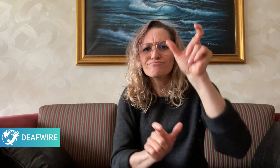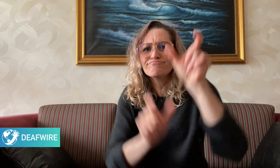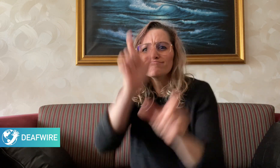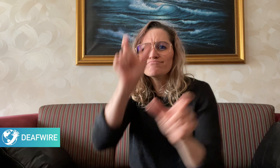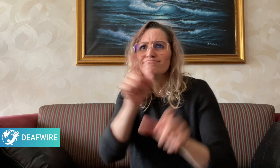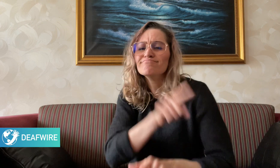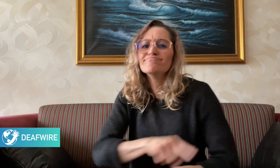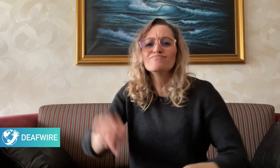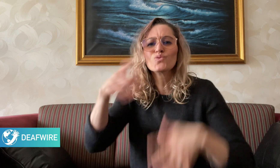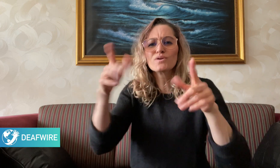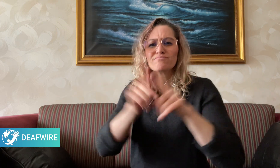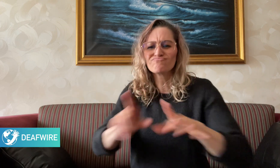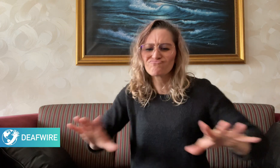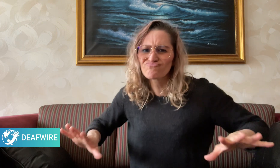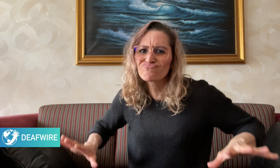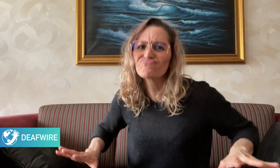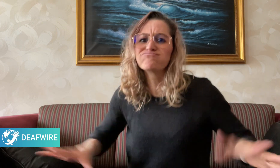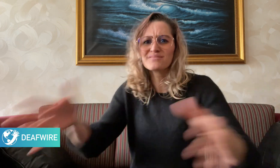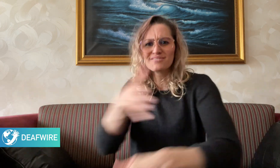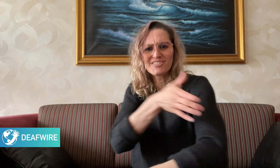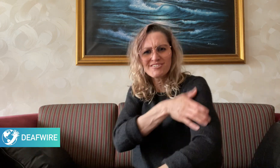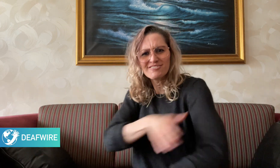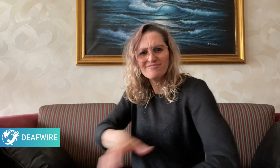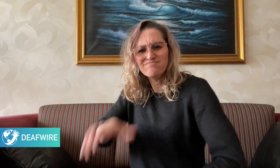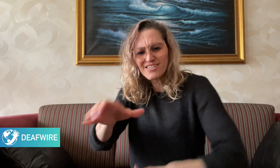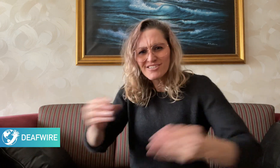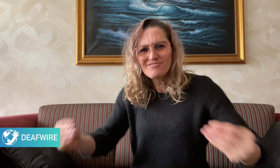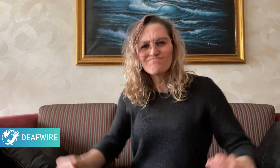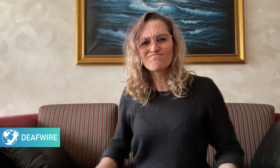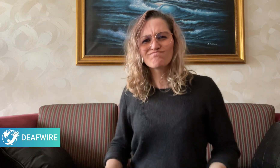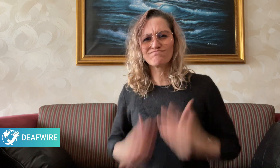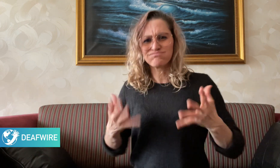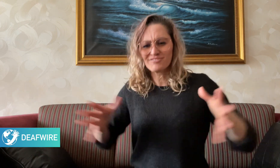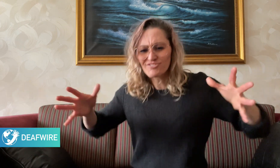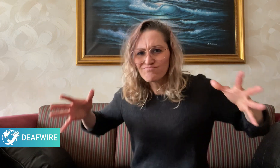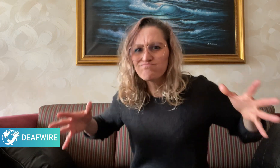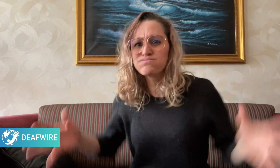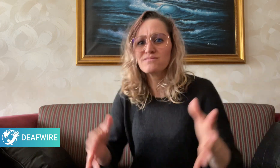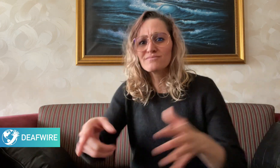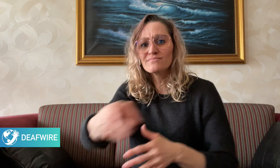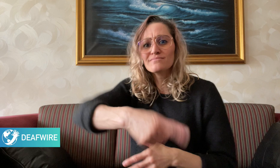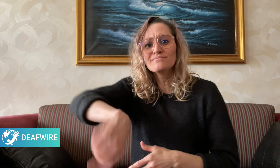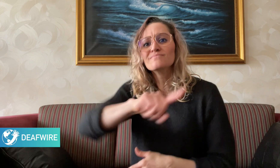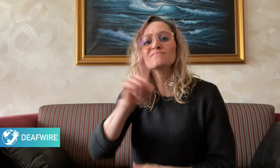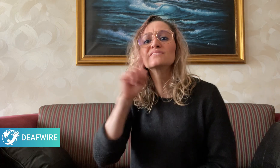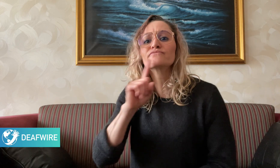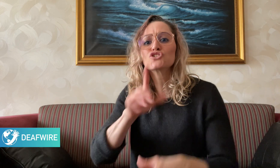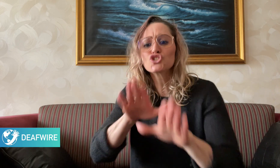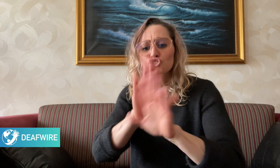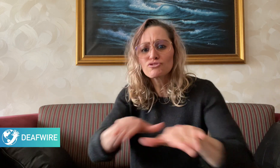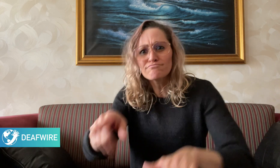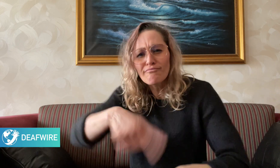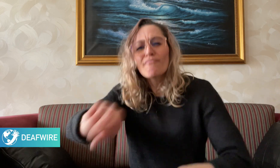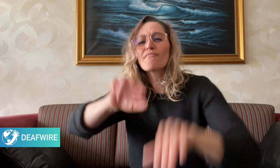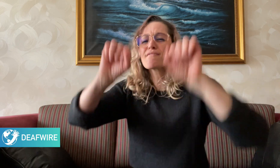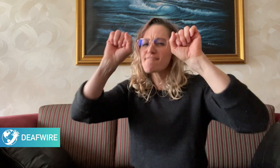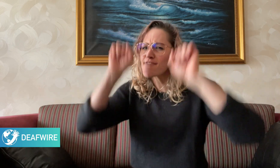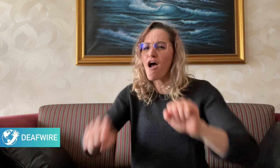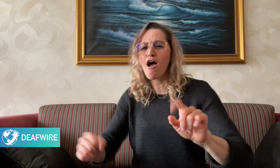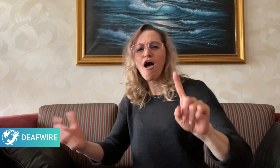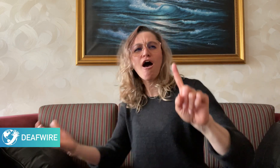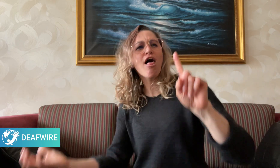Deaf schools need teachers that empower and